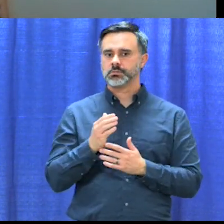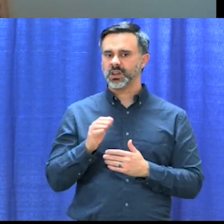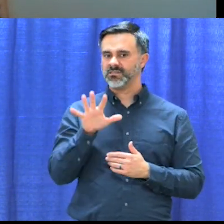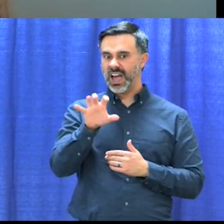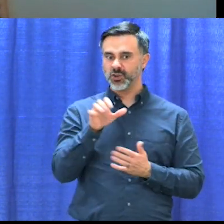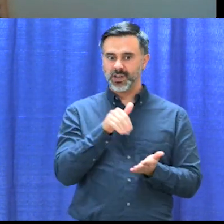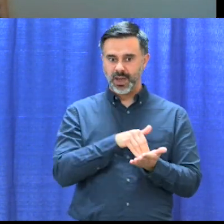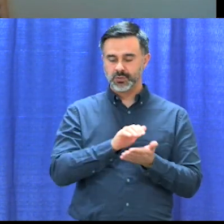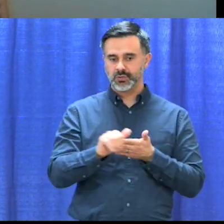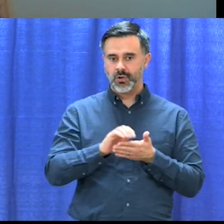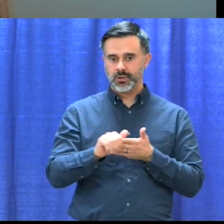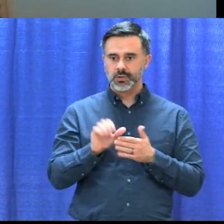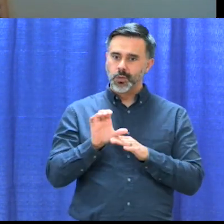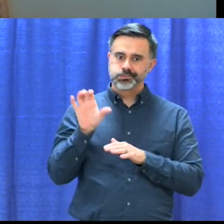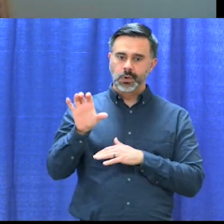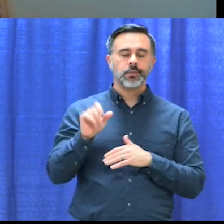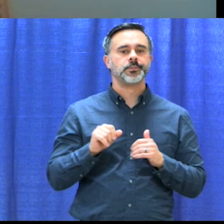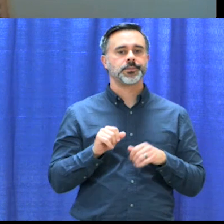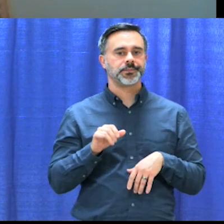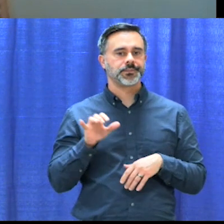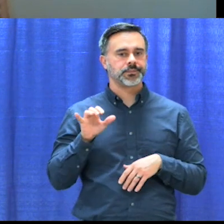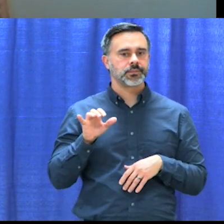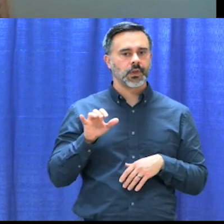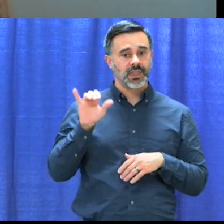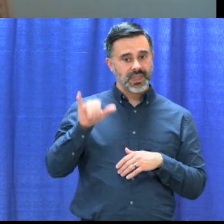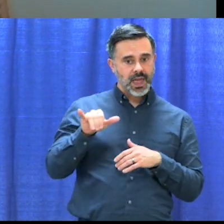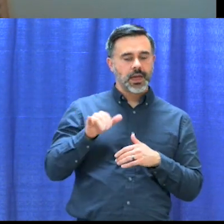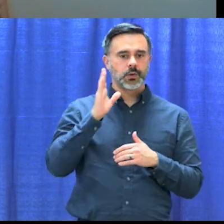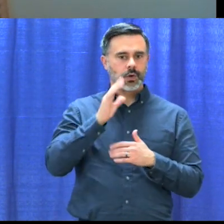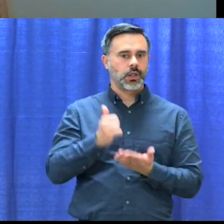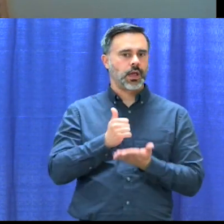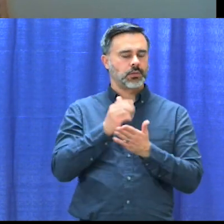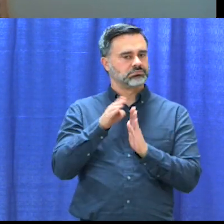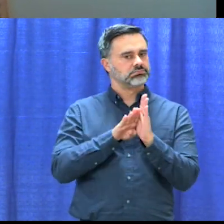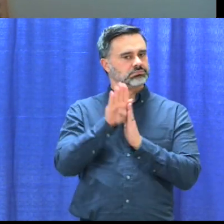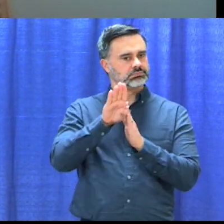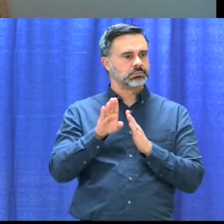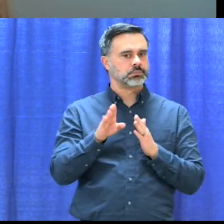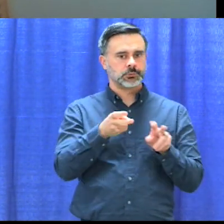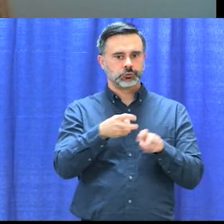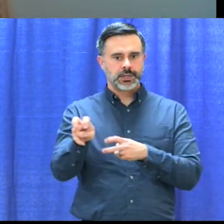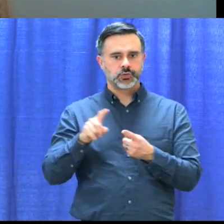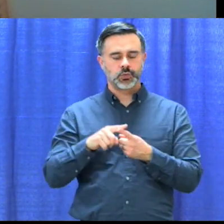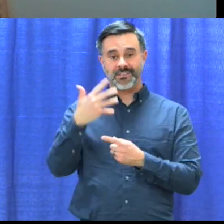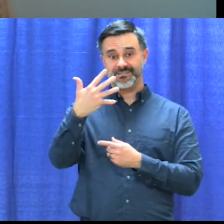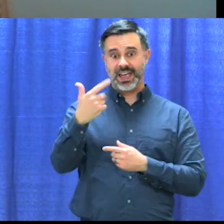And we believe this effort will accelerate Verizon's transition to 5g and help support